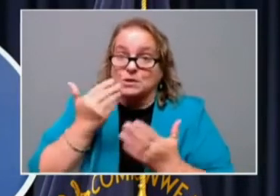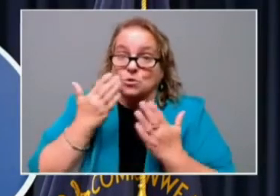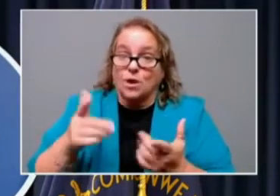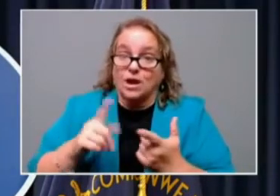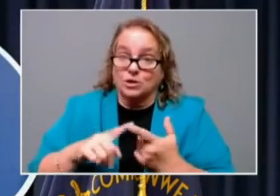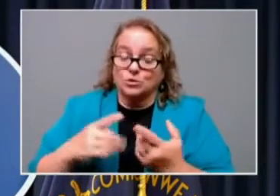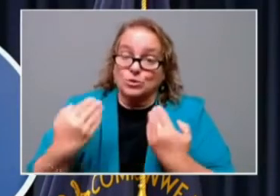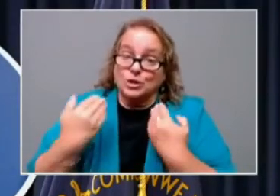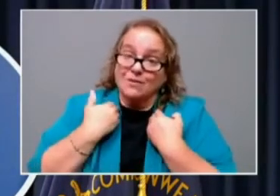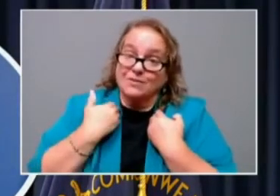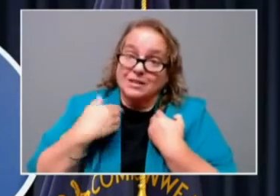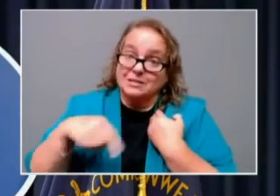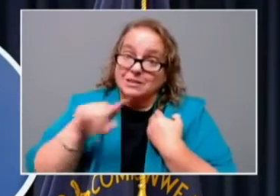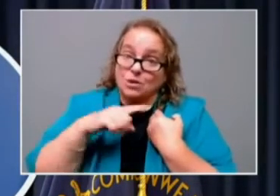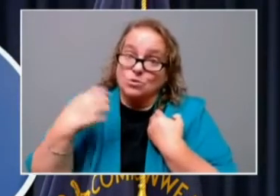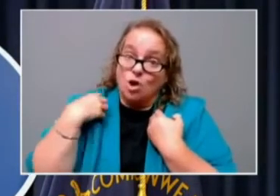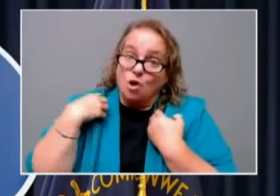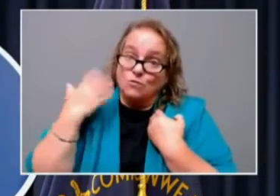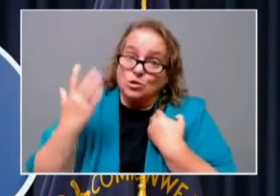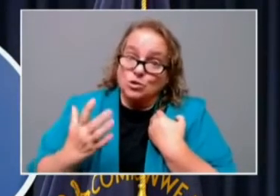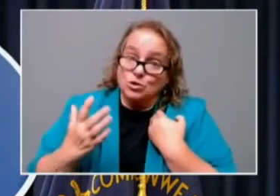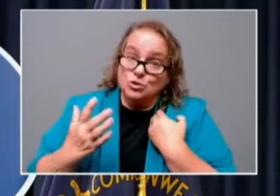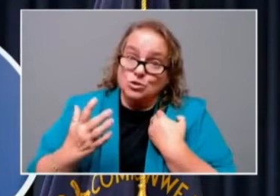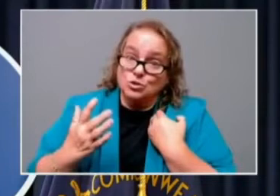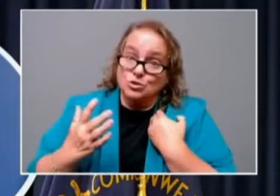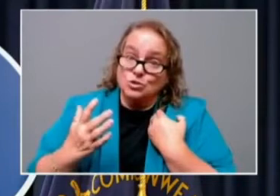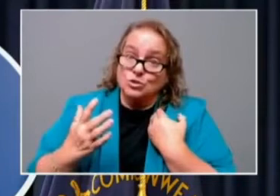those officers I would because I care about them and they are exposed to so